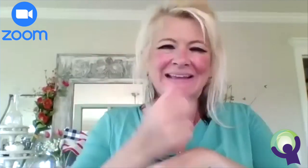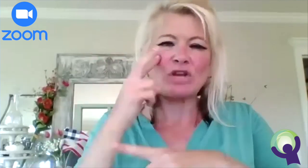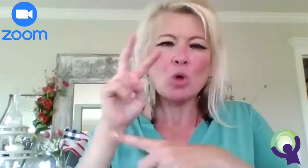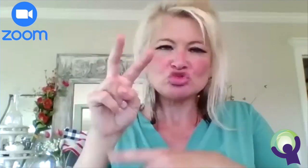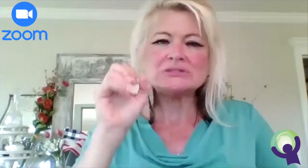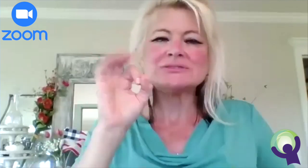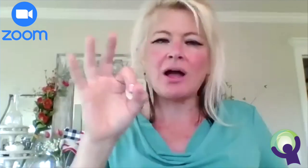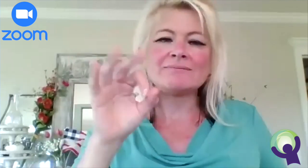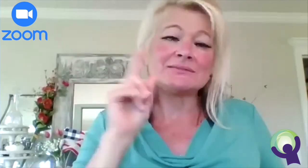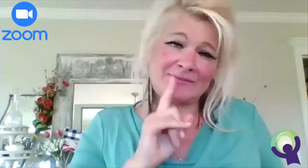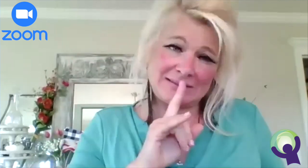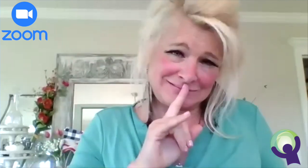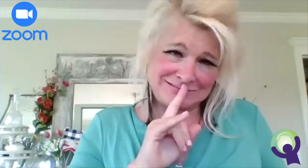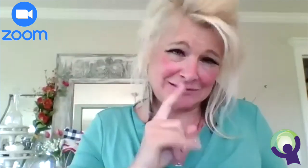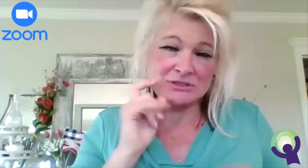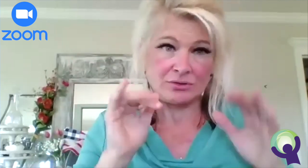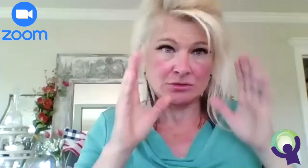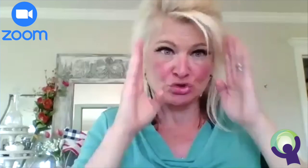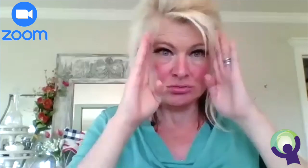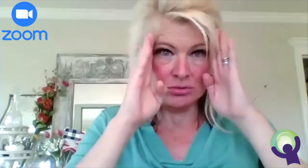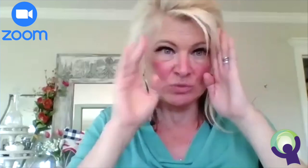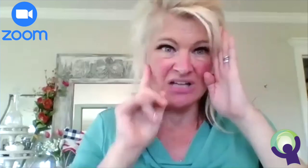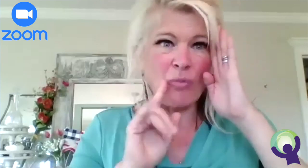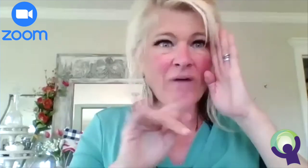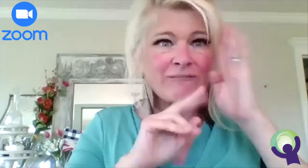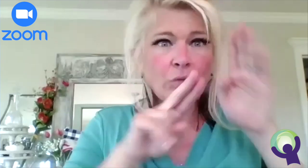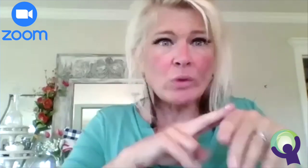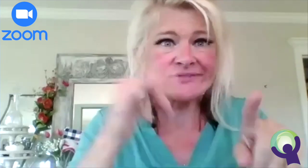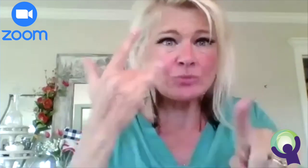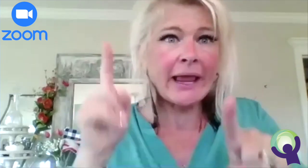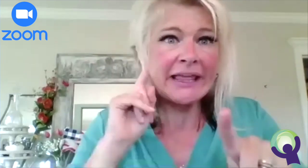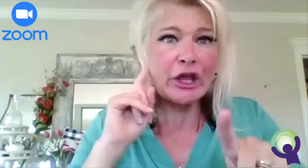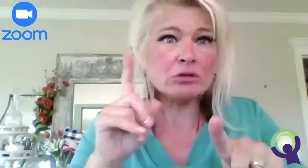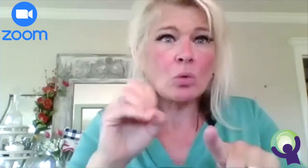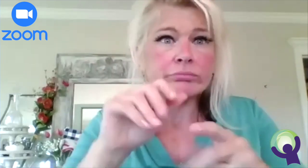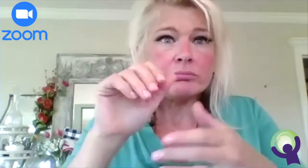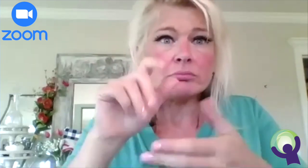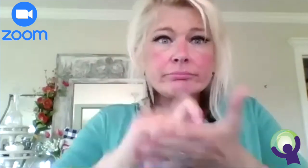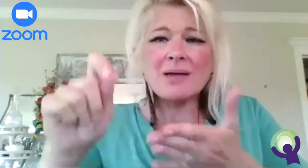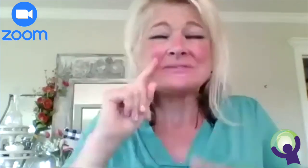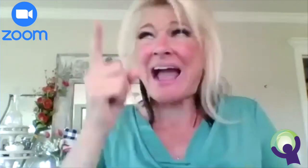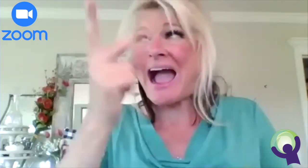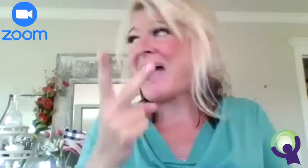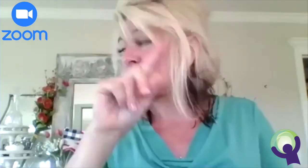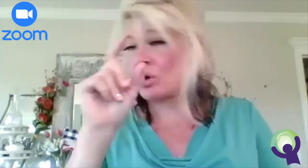their experiences with the deaf children in the past